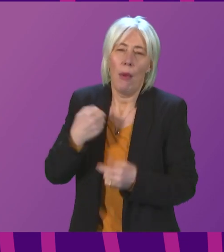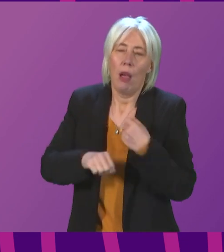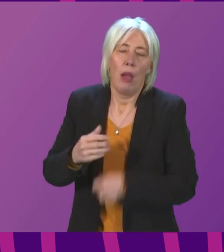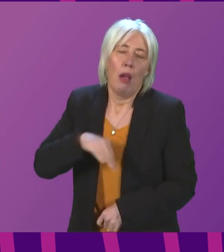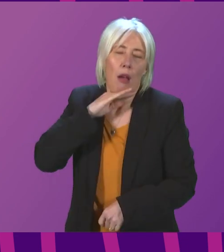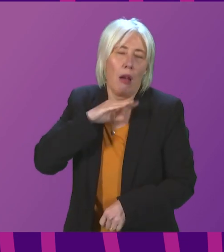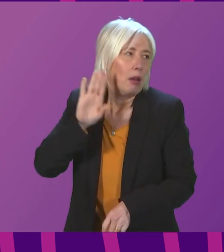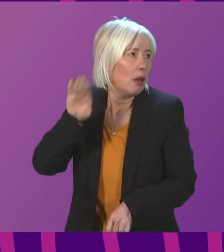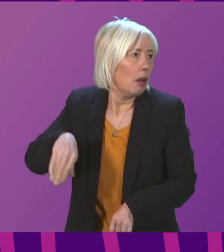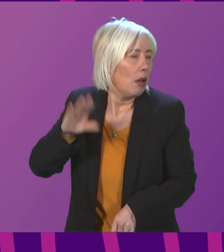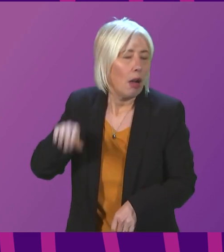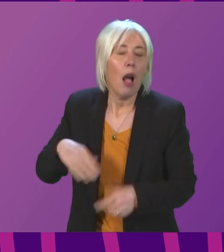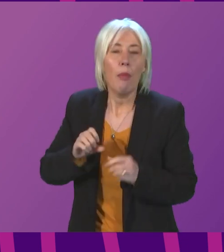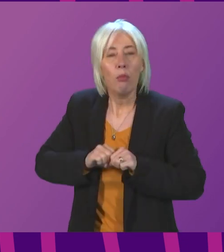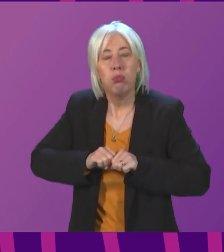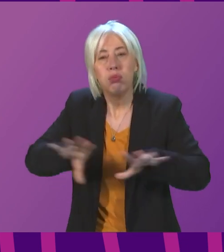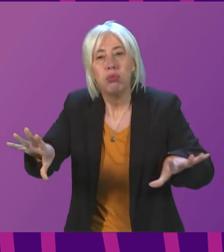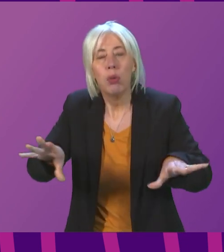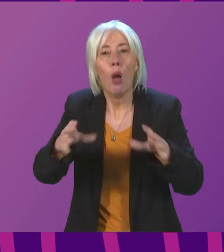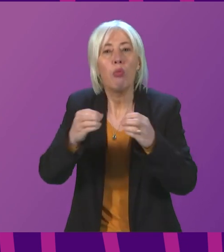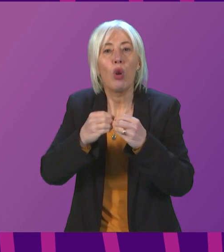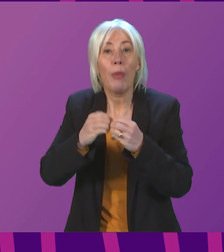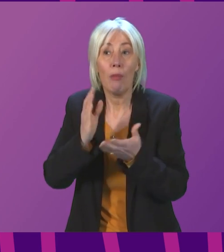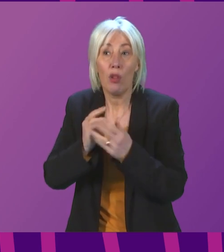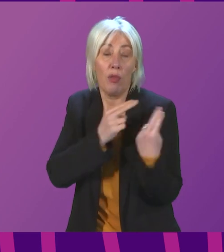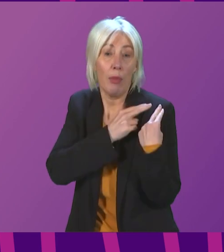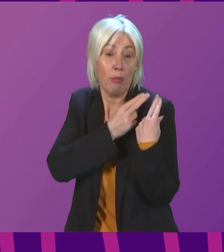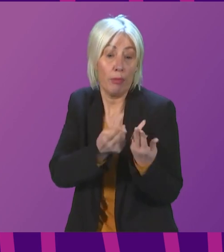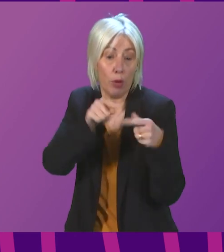The practical roll-out of broadband is devolved to the Scottish Government.